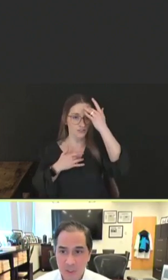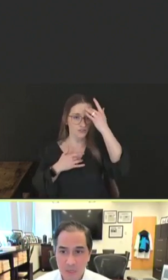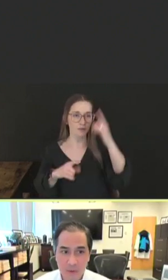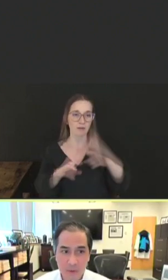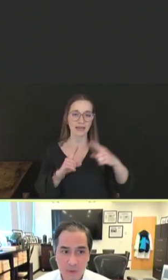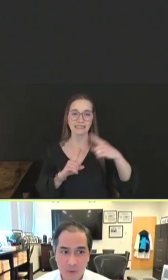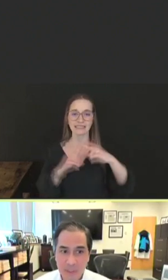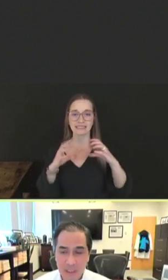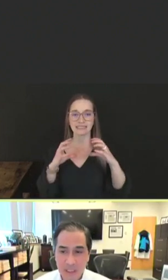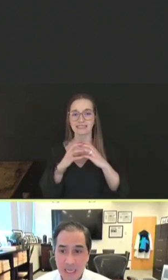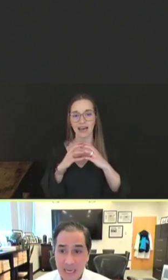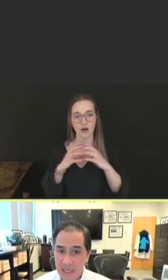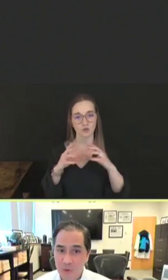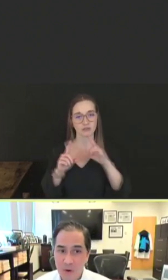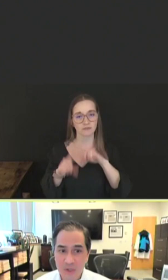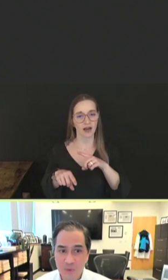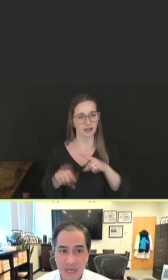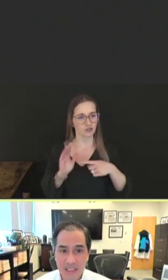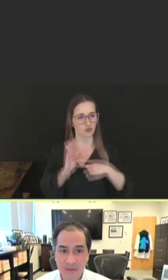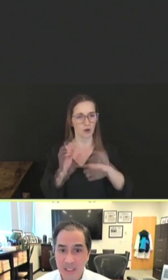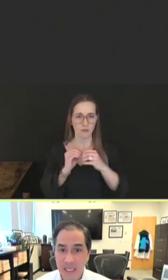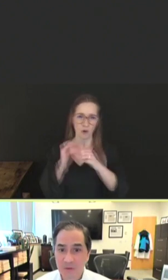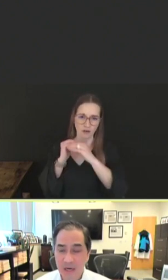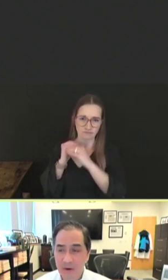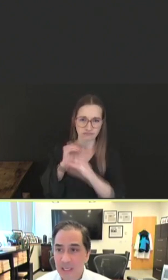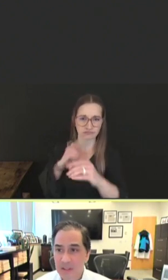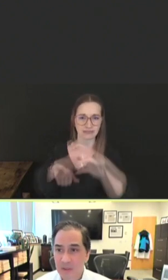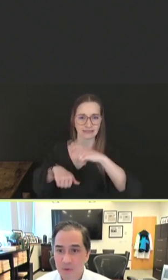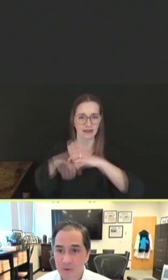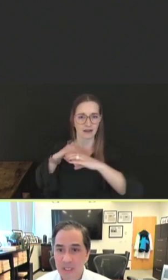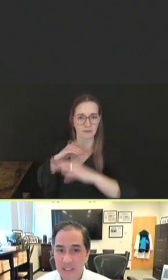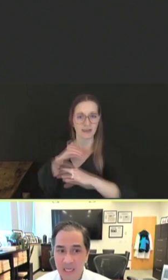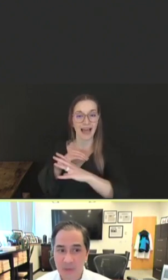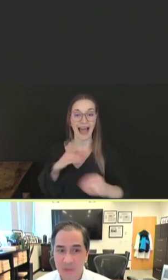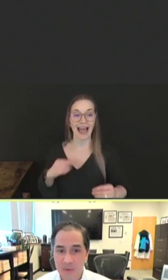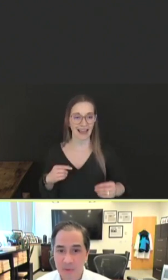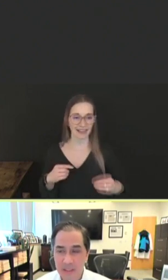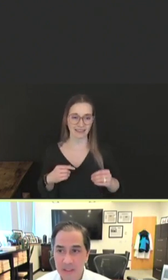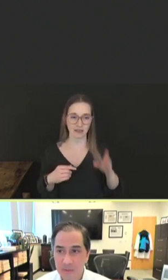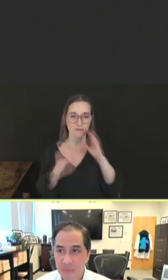greater durability and cross-reactivity against variants than neutralizing antibody responses.